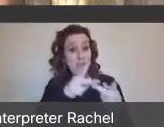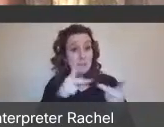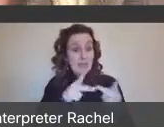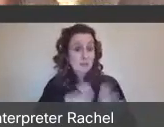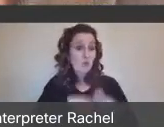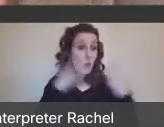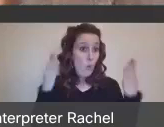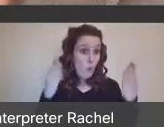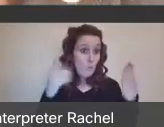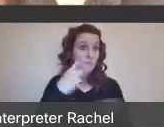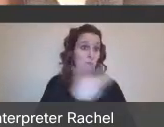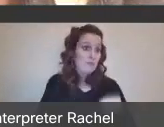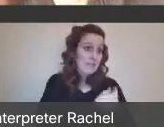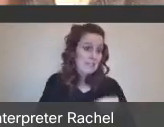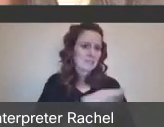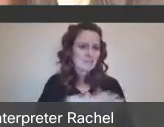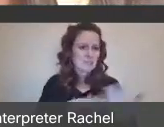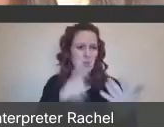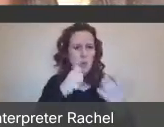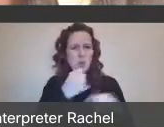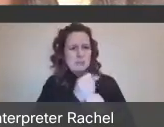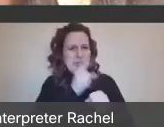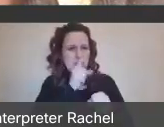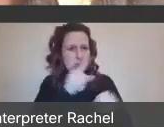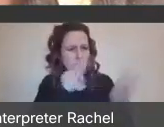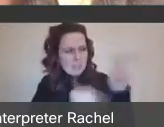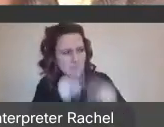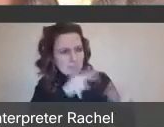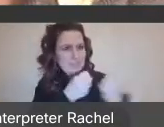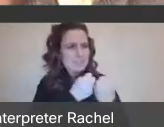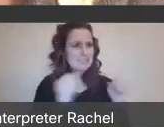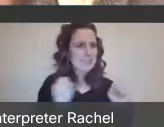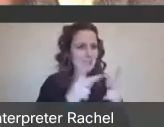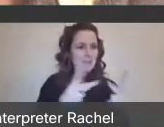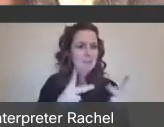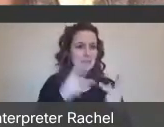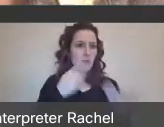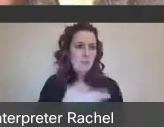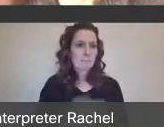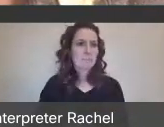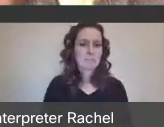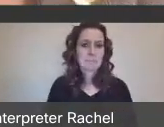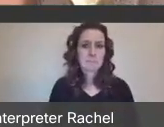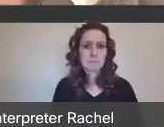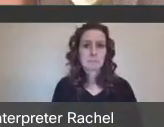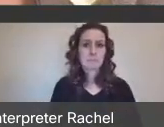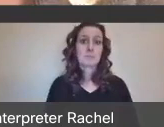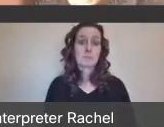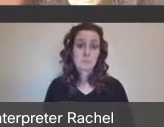vaccinations who's making sure that this would be a safe place for them? [Commissioner Arkoosh] Well, I want the public to